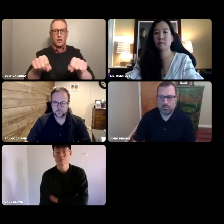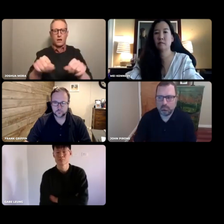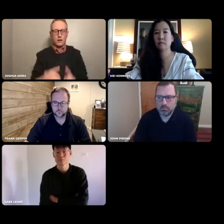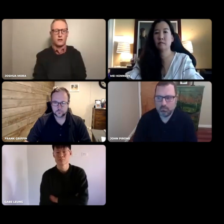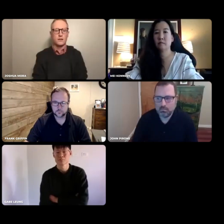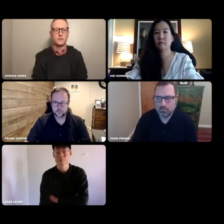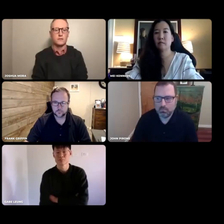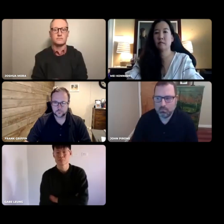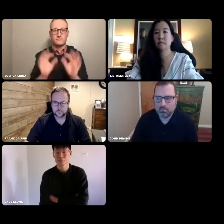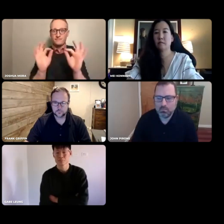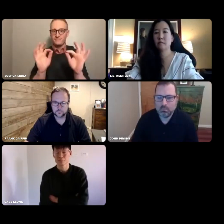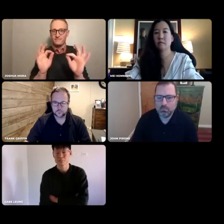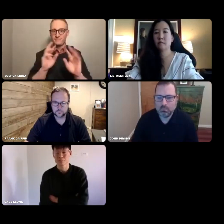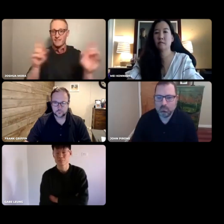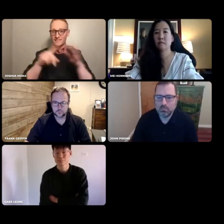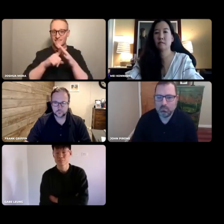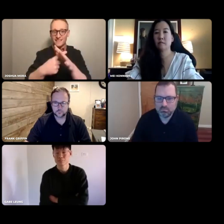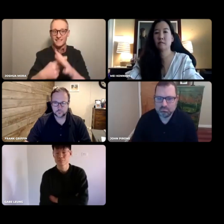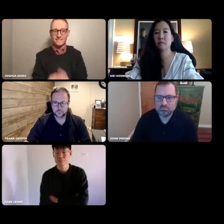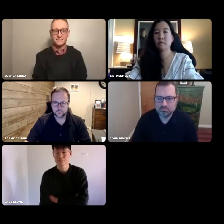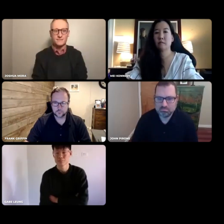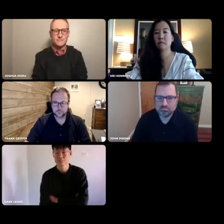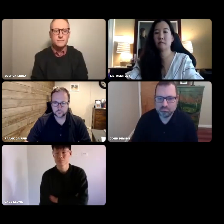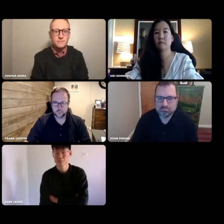panelists, and 2 white lines between them.